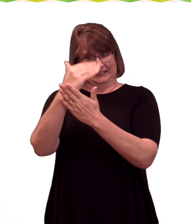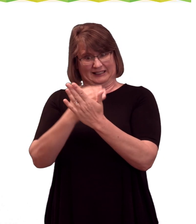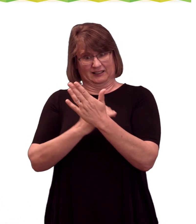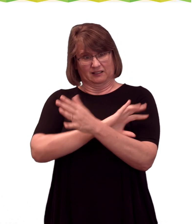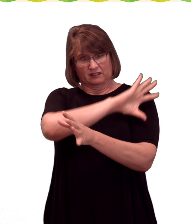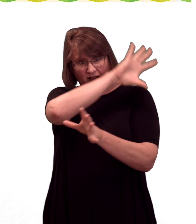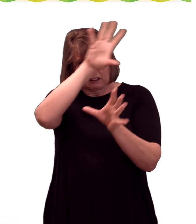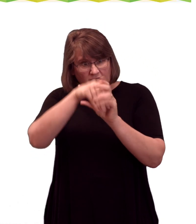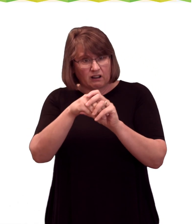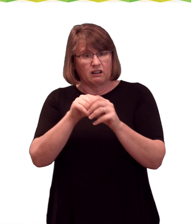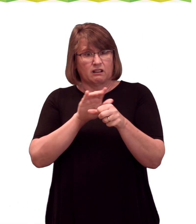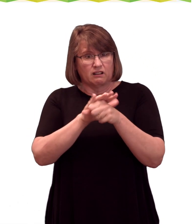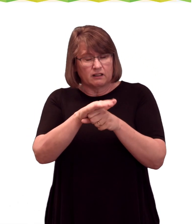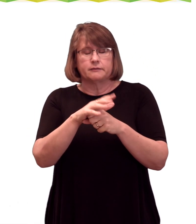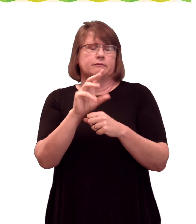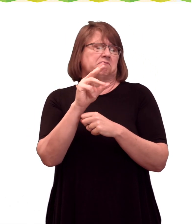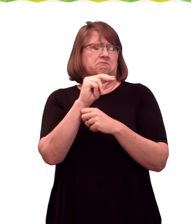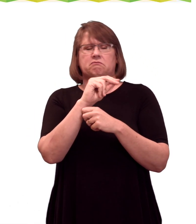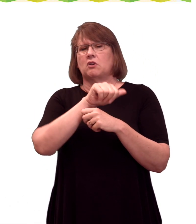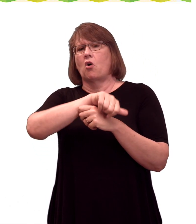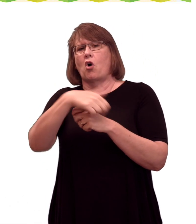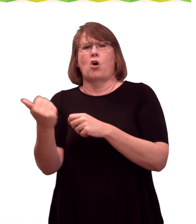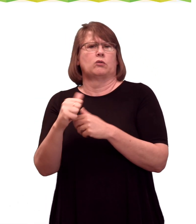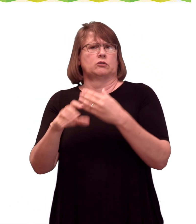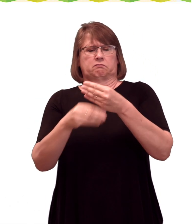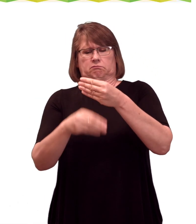and the list is not all that may be available.